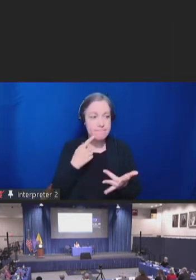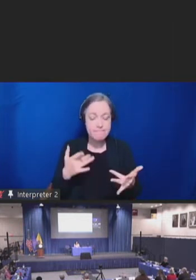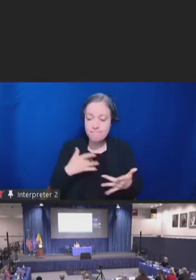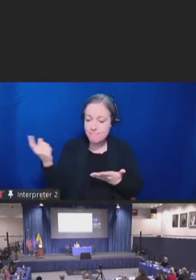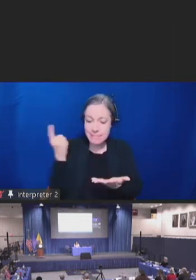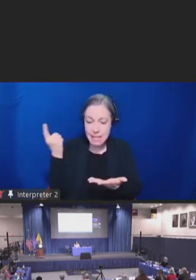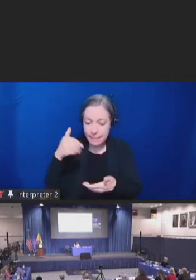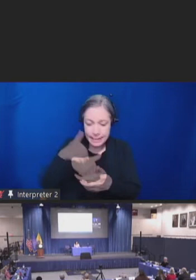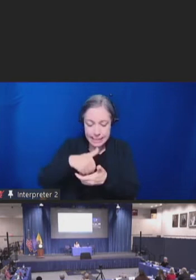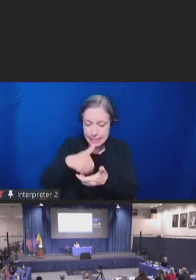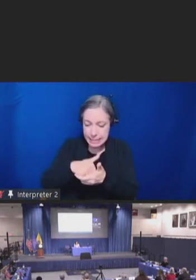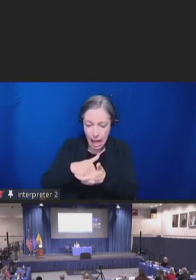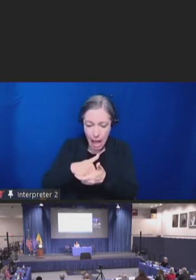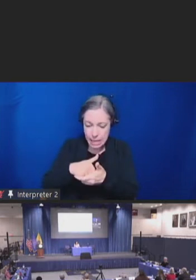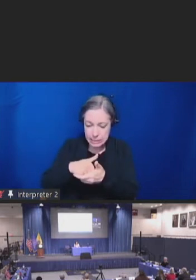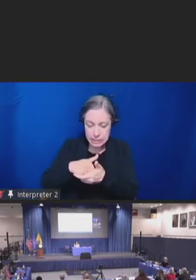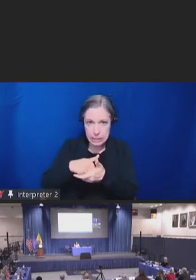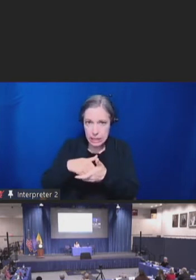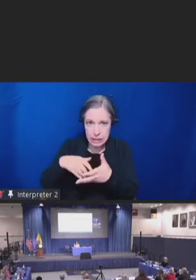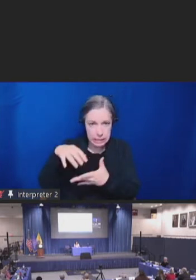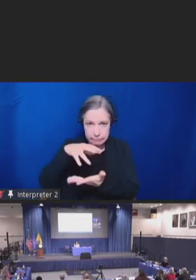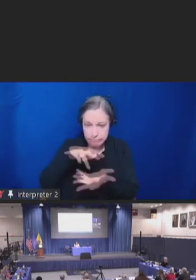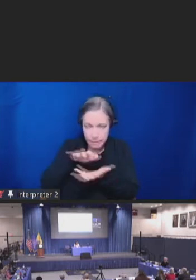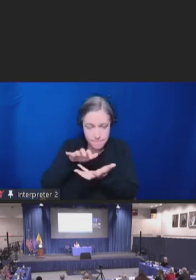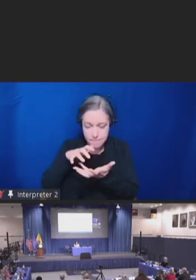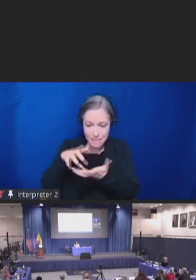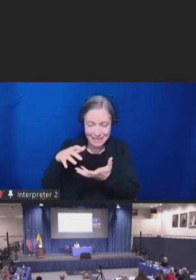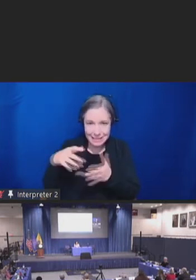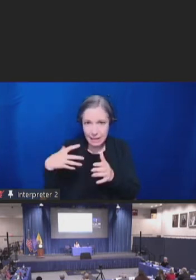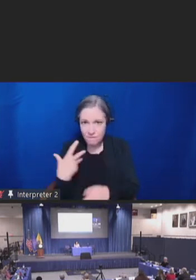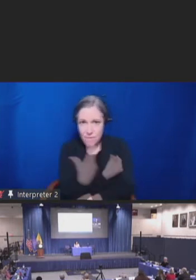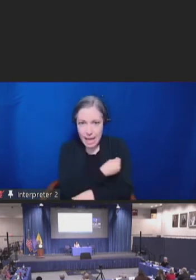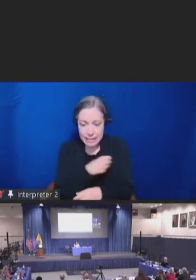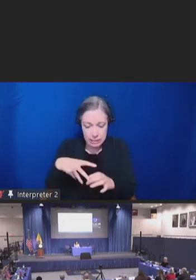or ingredients such as aluminum, which is used as an adjuvant, somehow interfere with